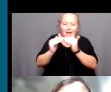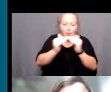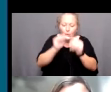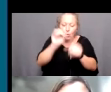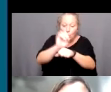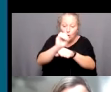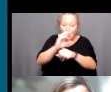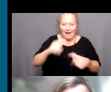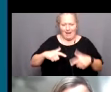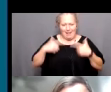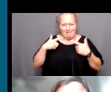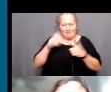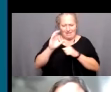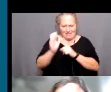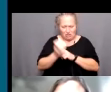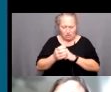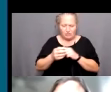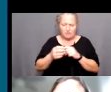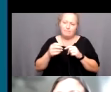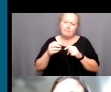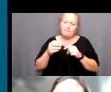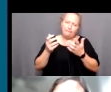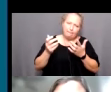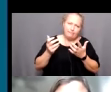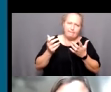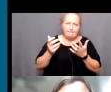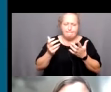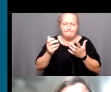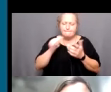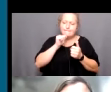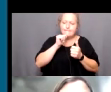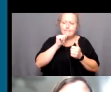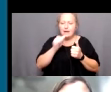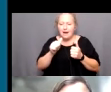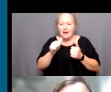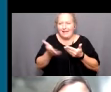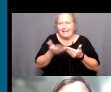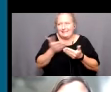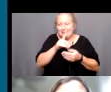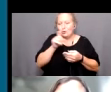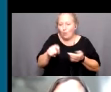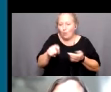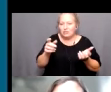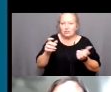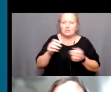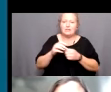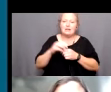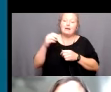living conditions. So this is not an easy question, and I think it really